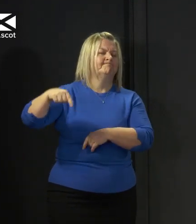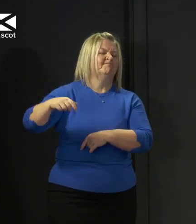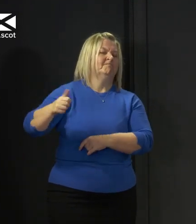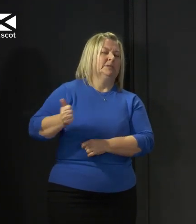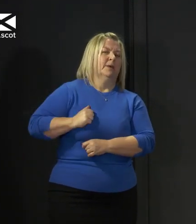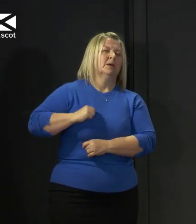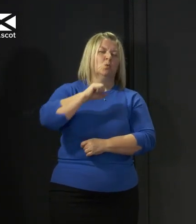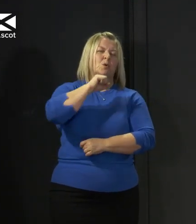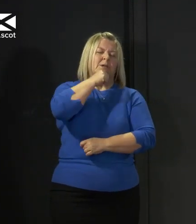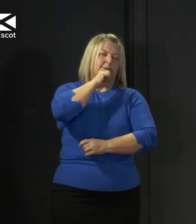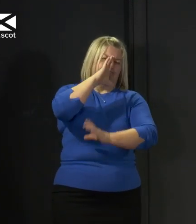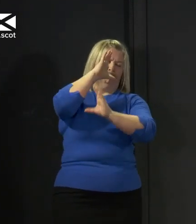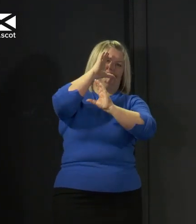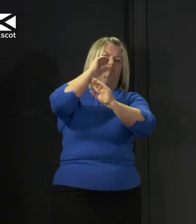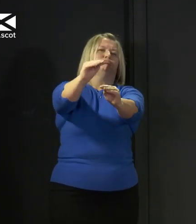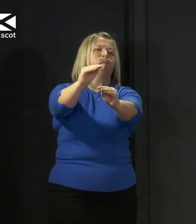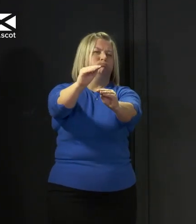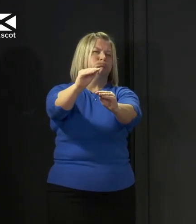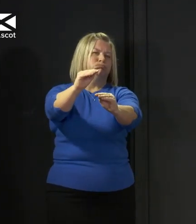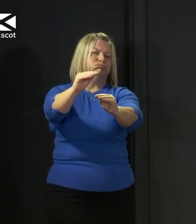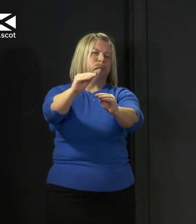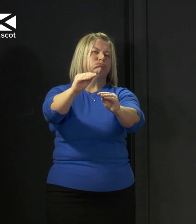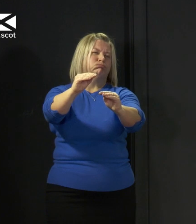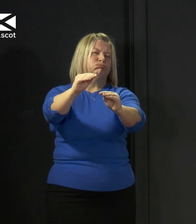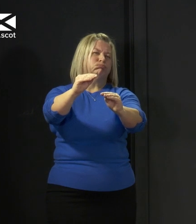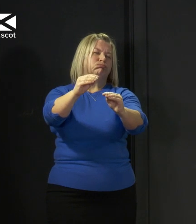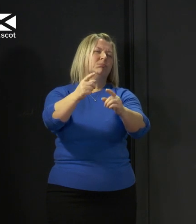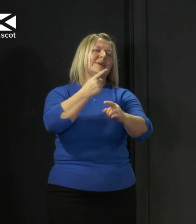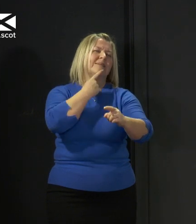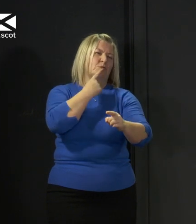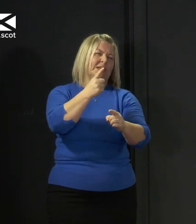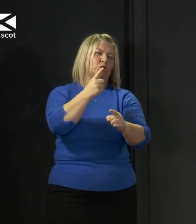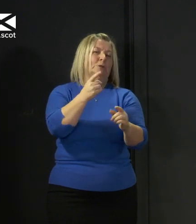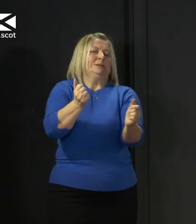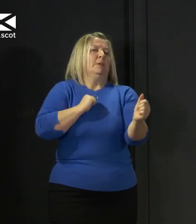want to be clear however that the initial version of this work will not